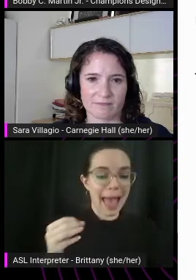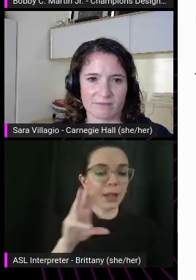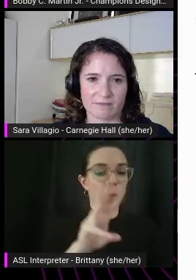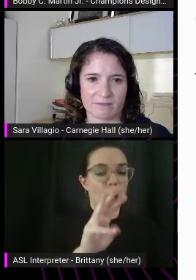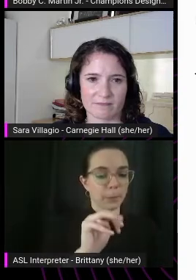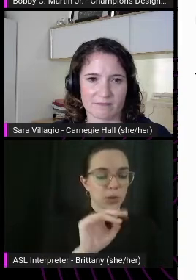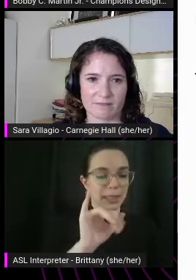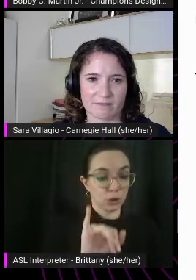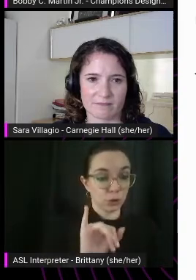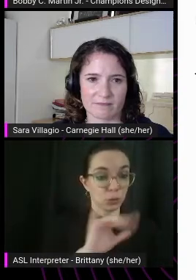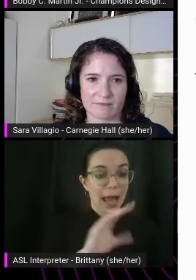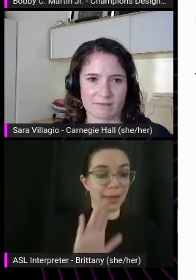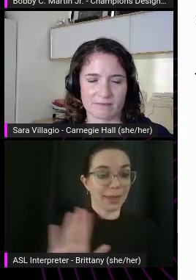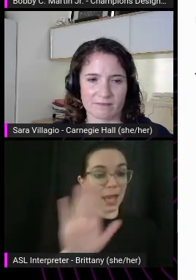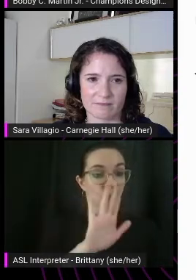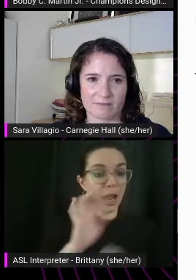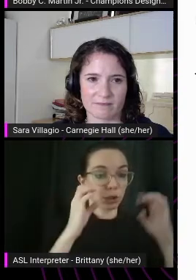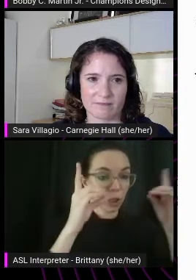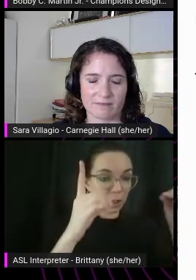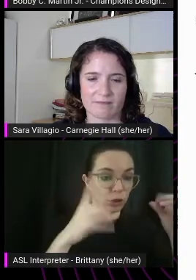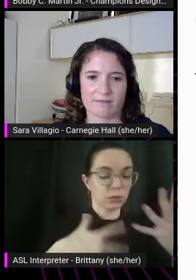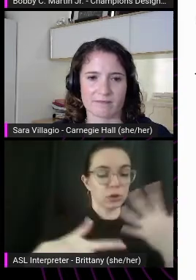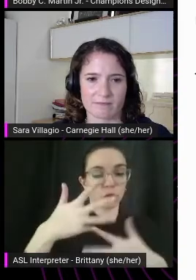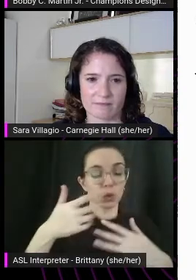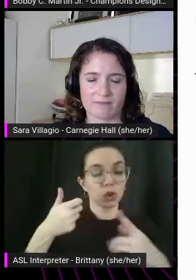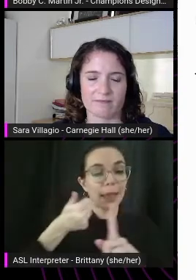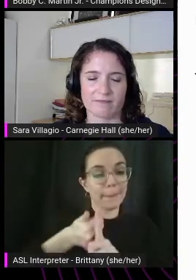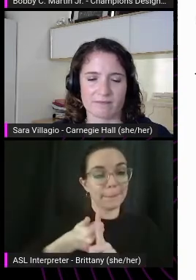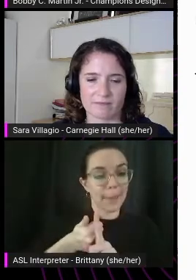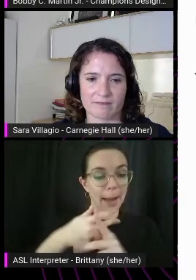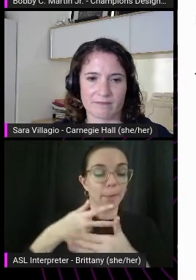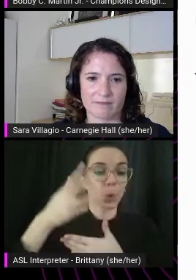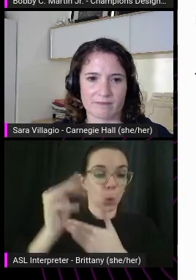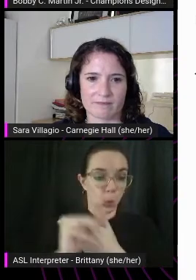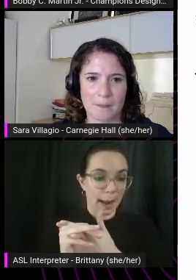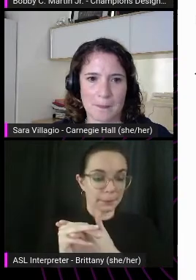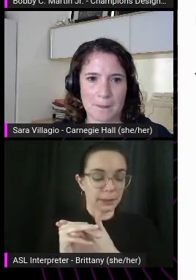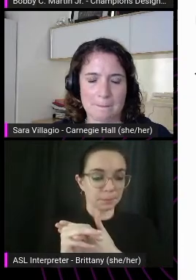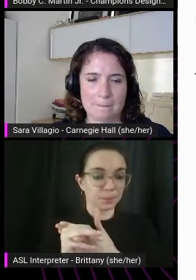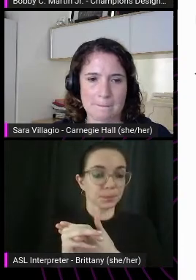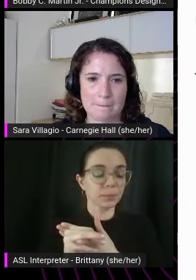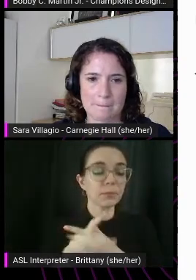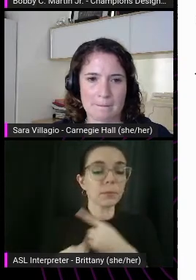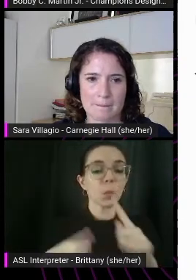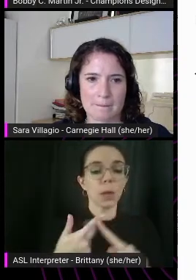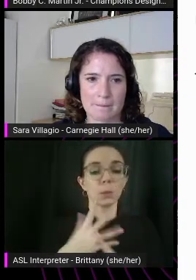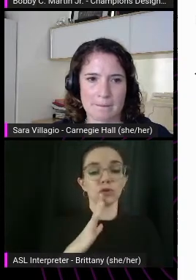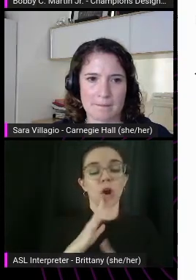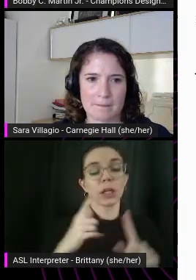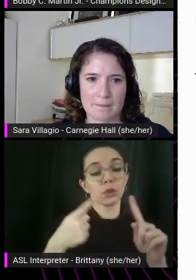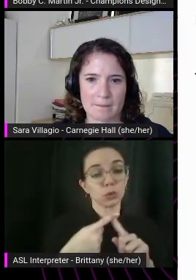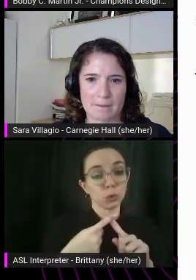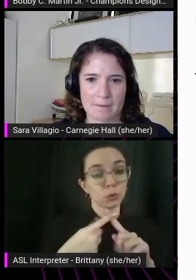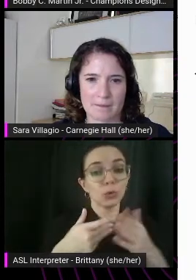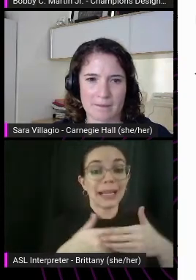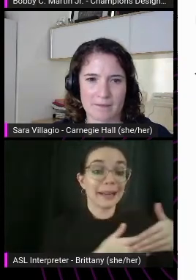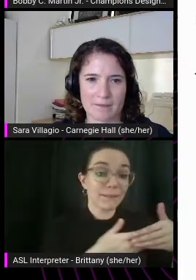and their education and social impact programs. Now, when we're speaking to infants or teens or adults,